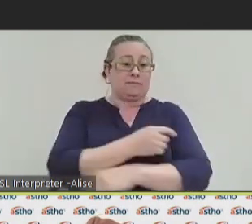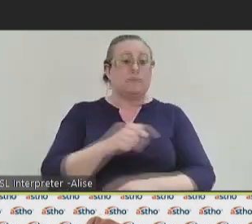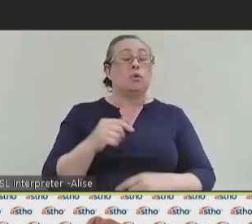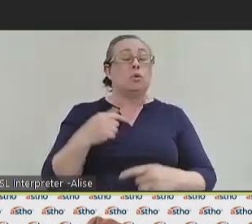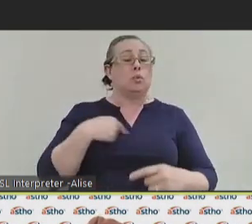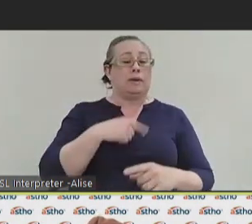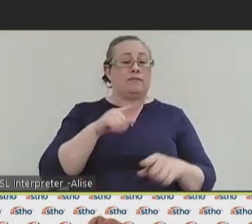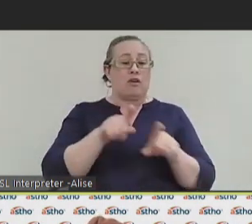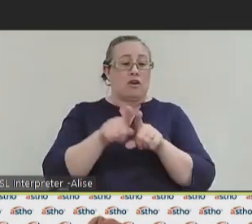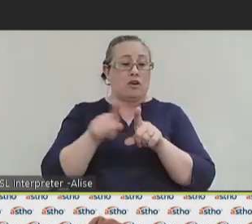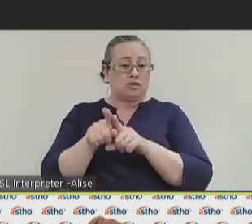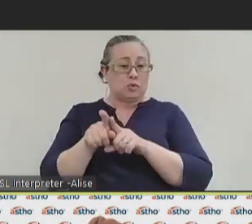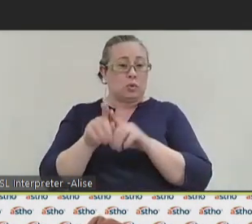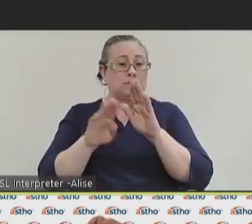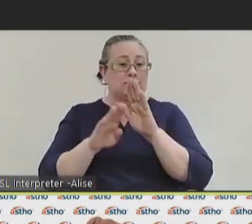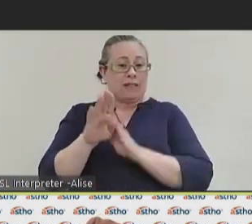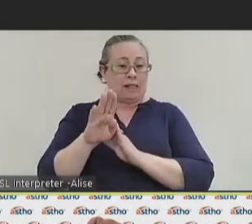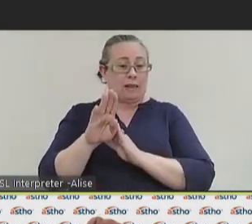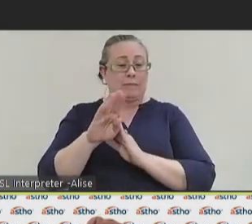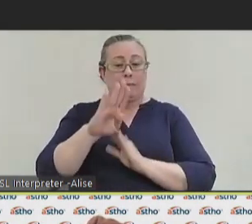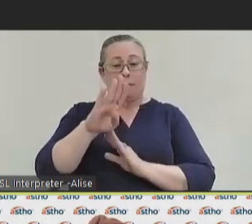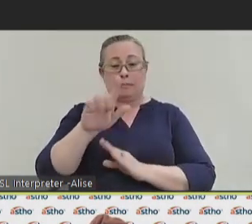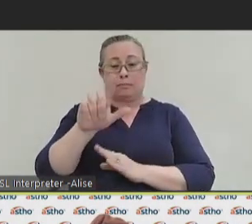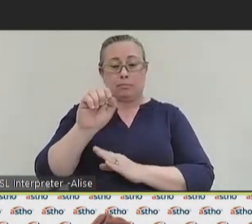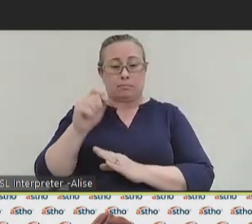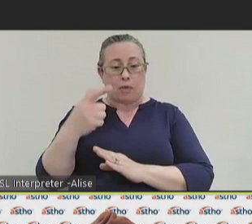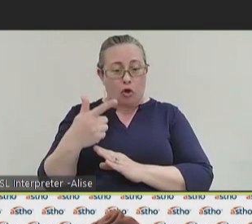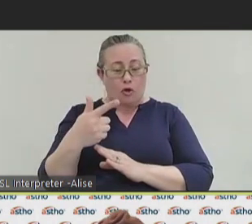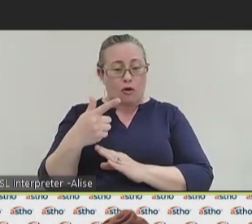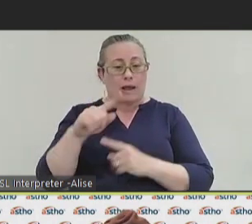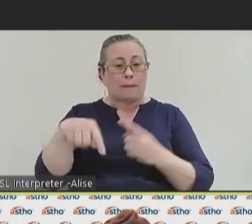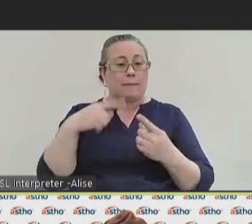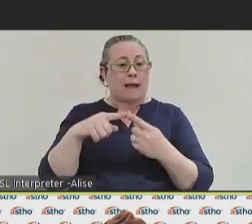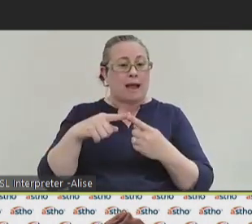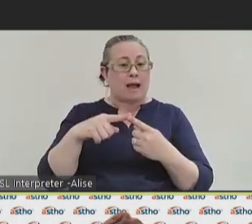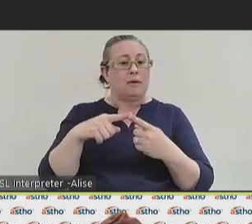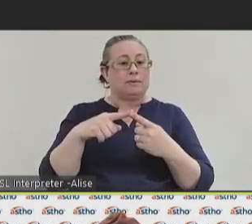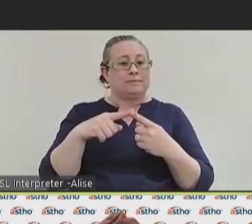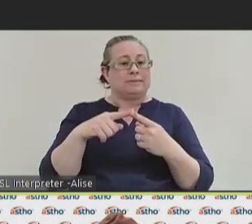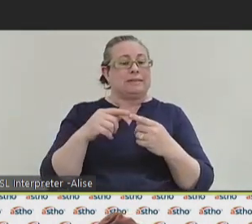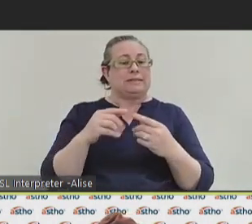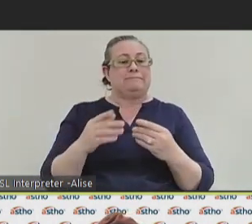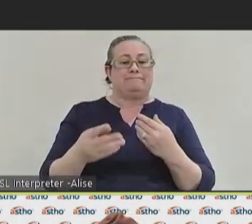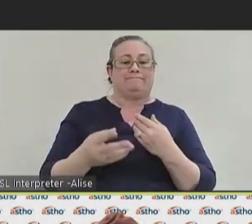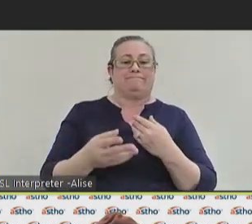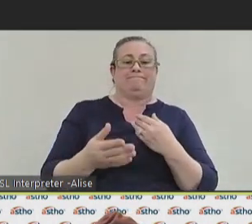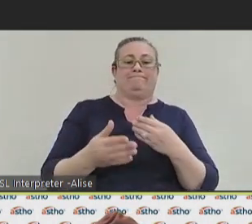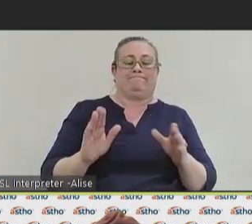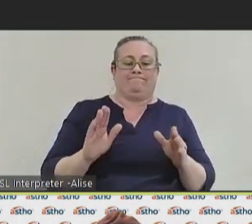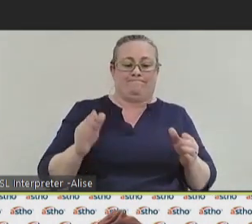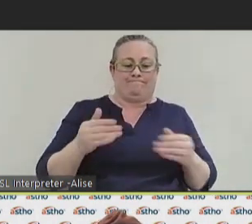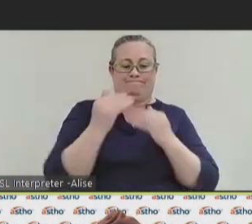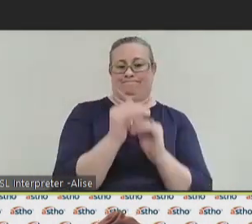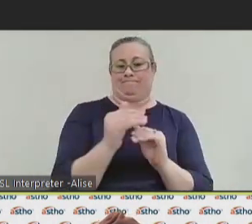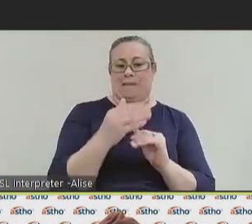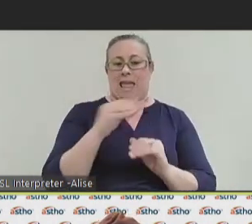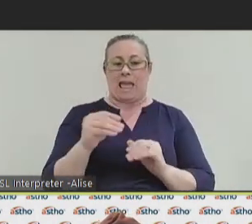blogs on containing and preventing the spread of infectious disease, public health in the courts,